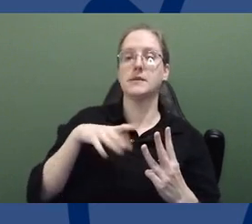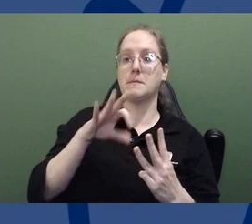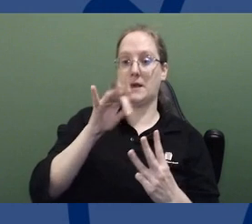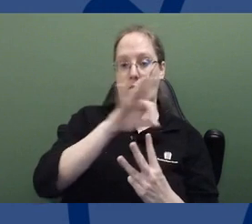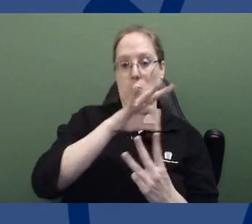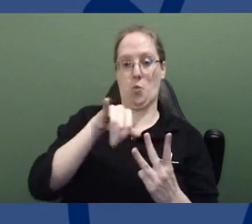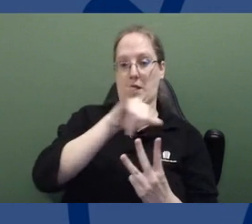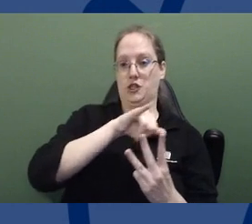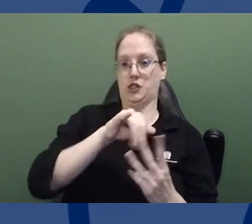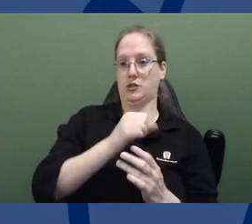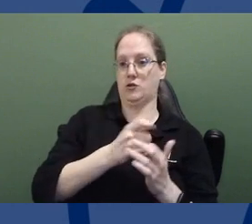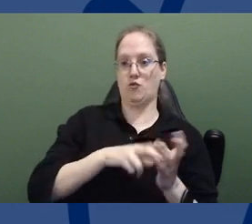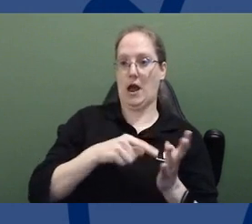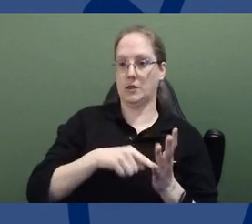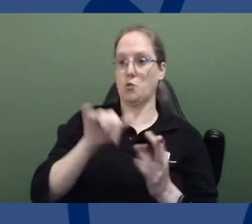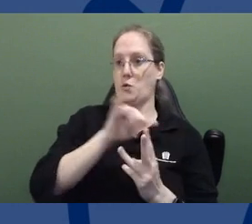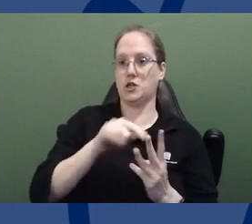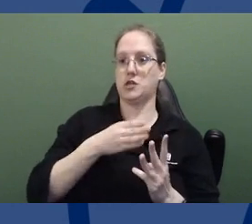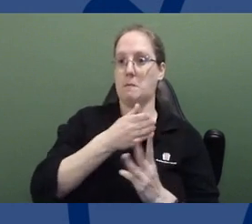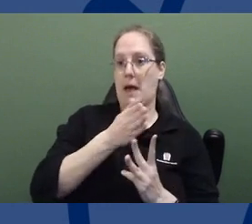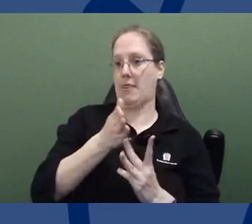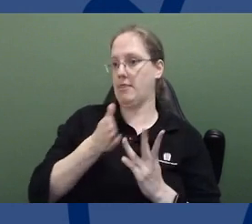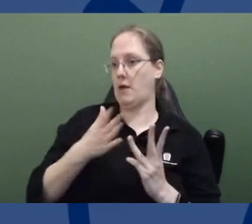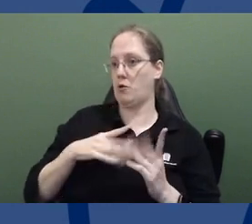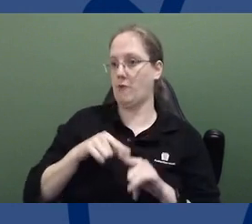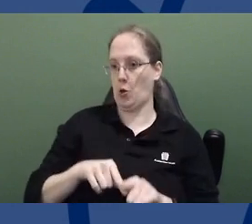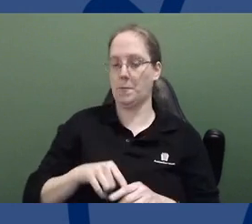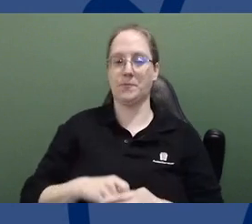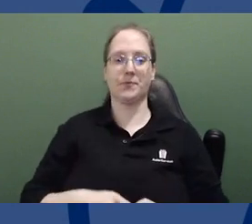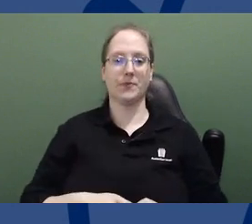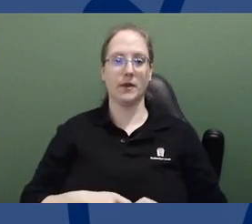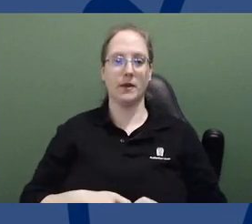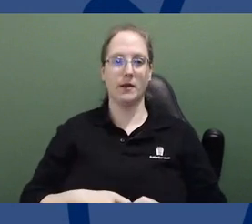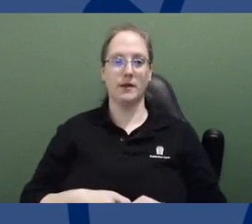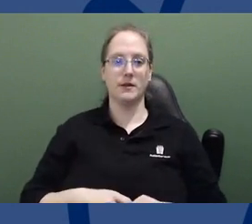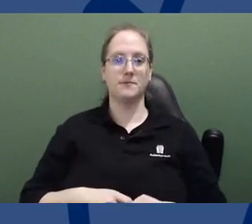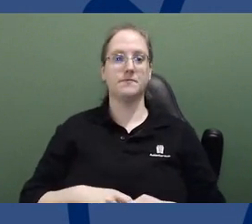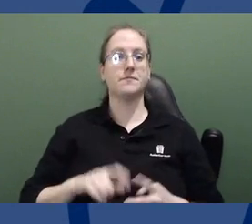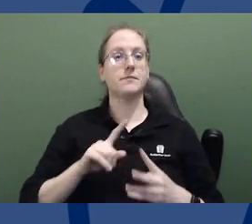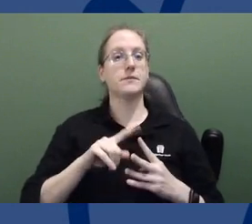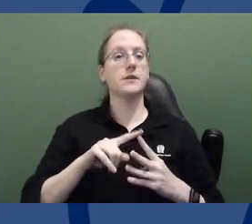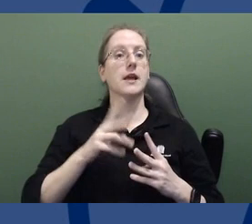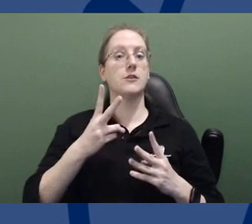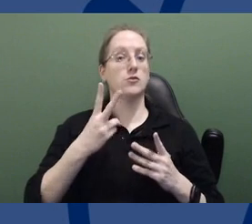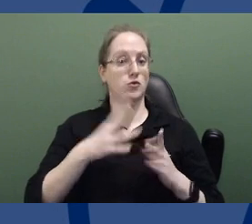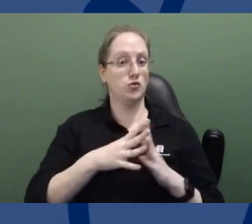flexible. It's two weeks during the relevant period of the lockdown with 2019, 2020, or